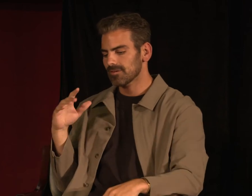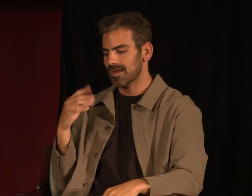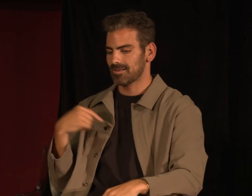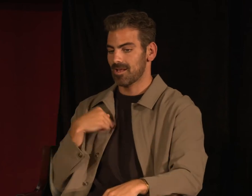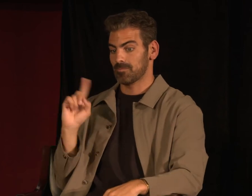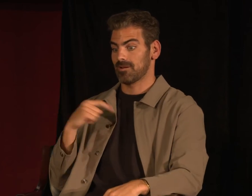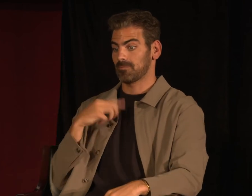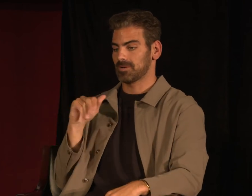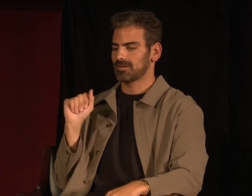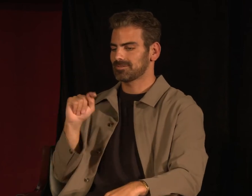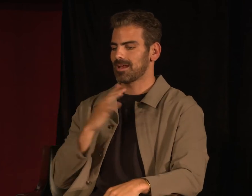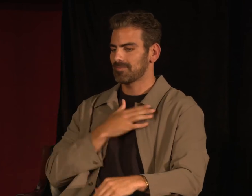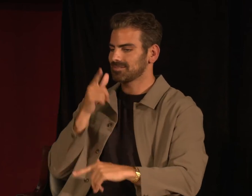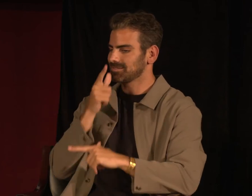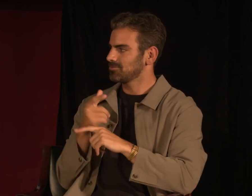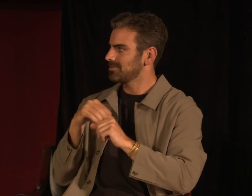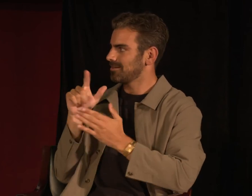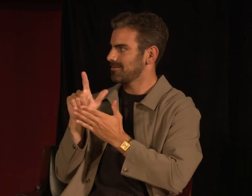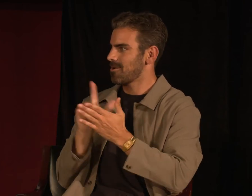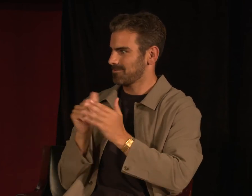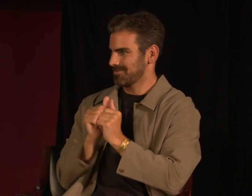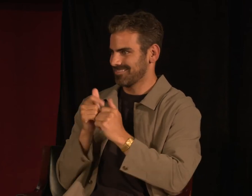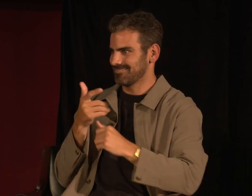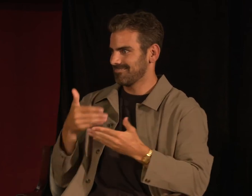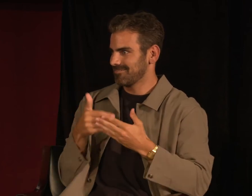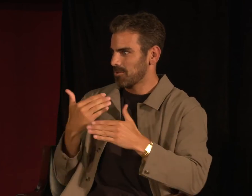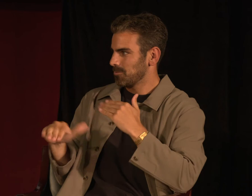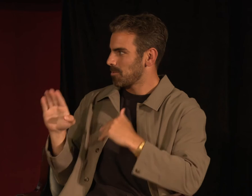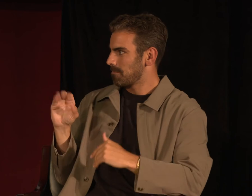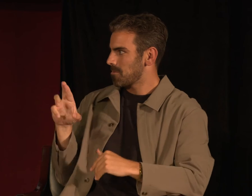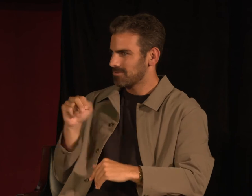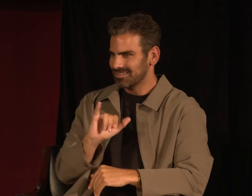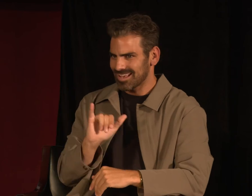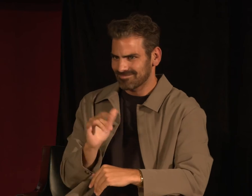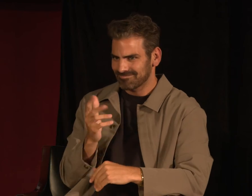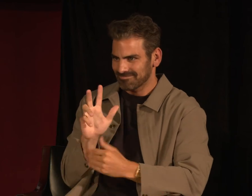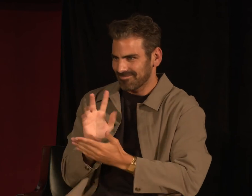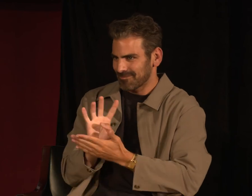and are produced and created by Deaf people. I was actually at my sister in law's house when I found out she had just had a newborn.